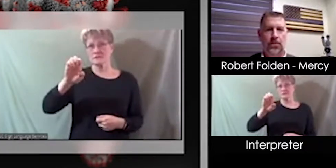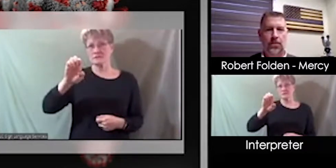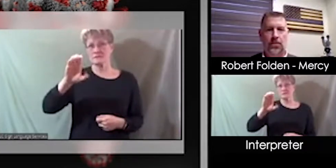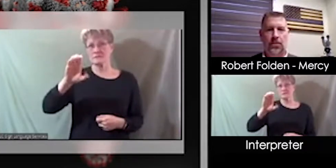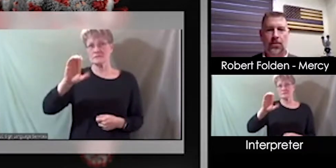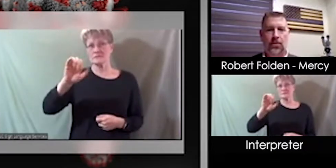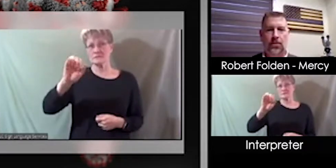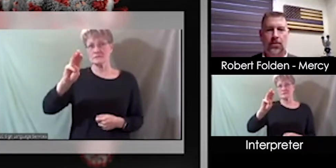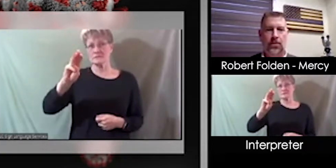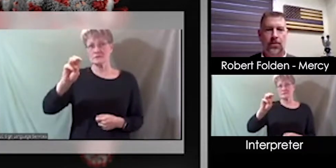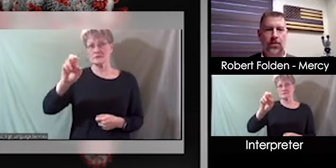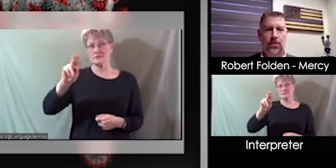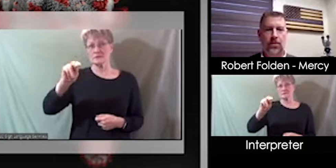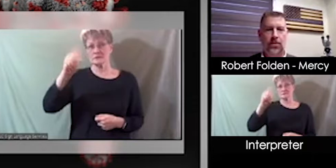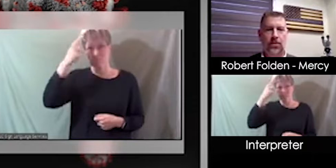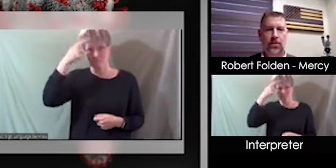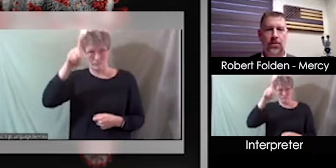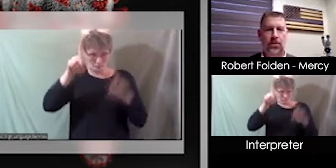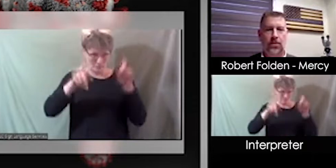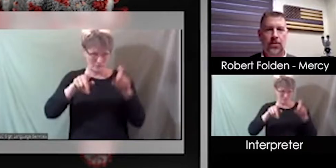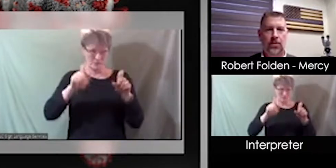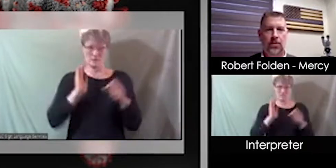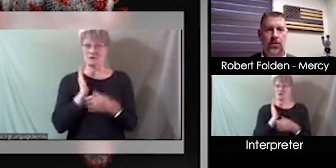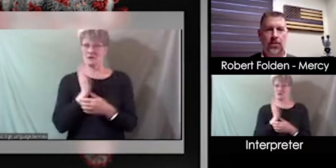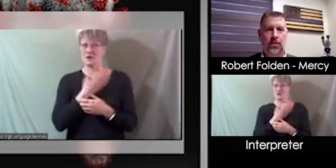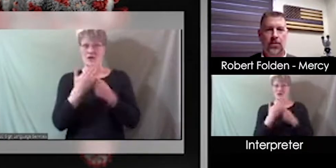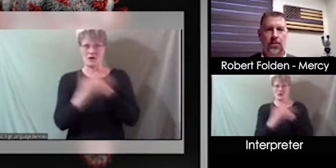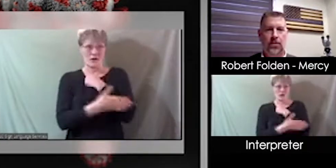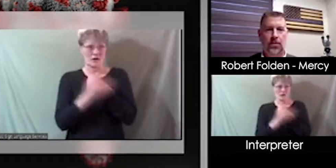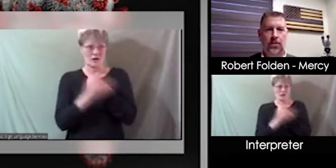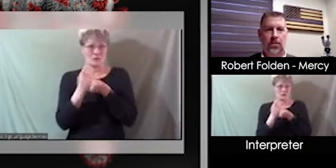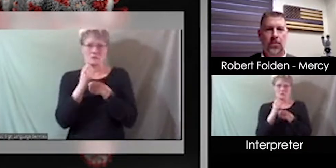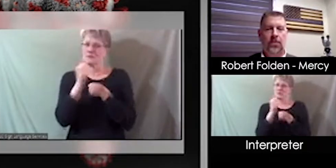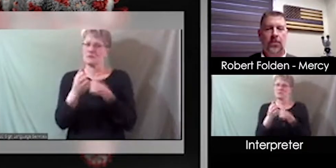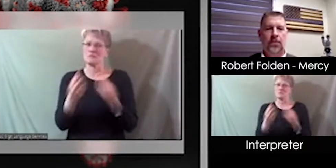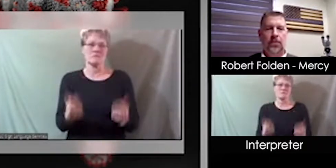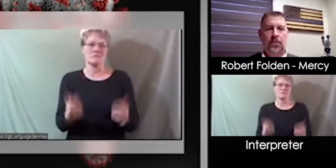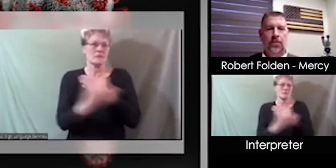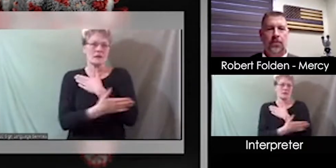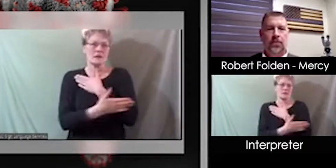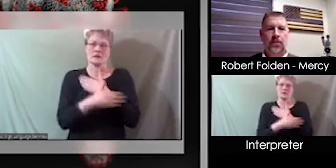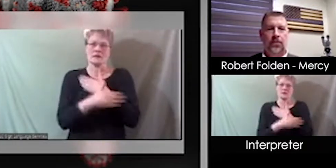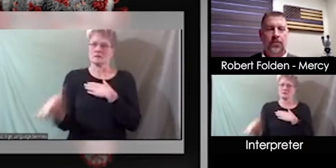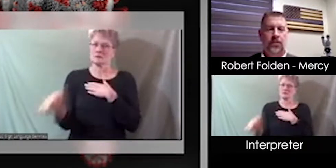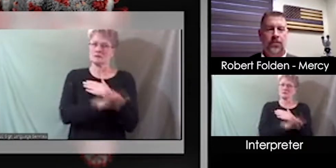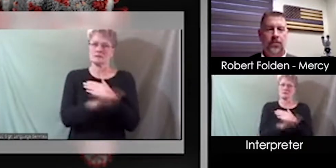county in that situation and so I have not heard